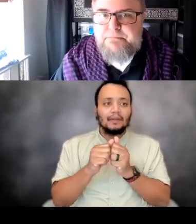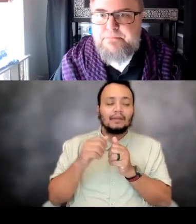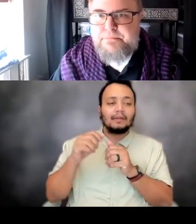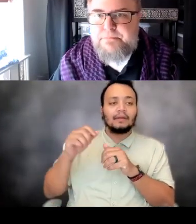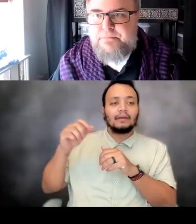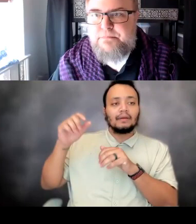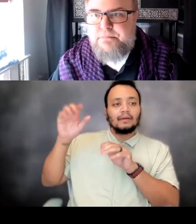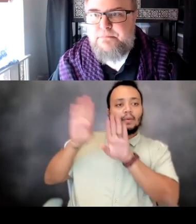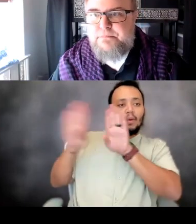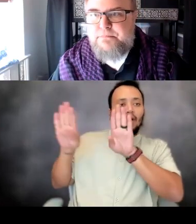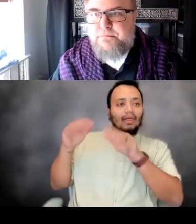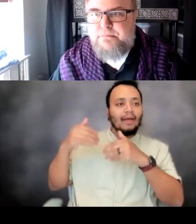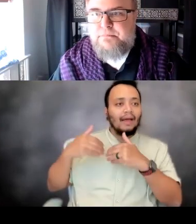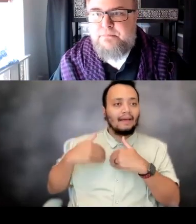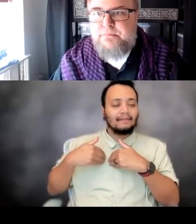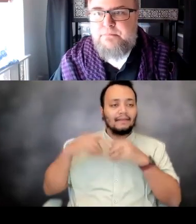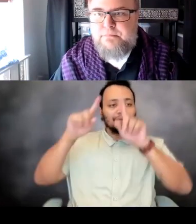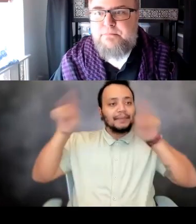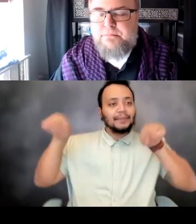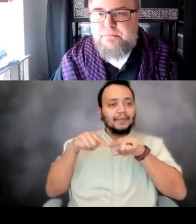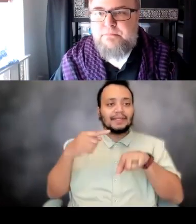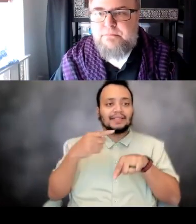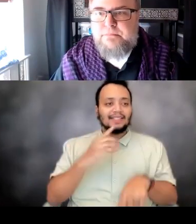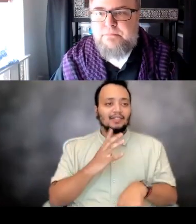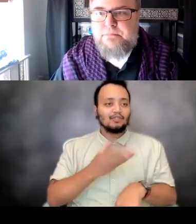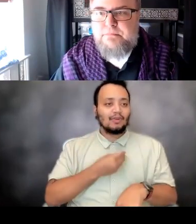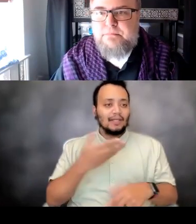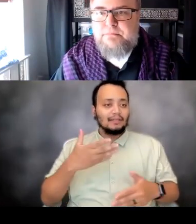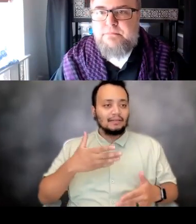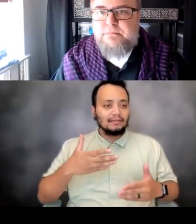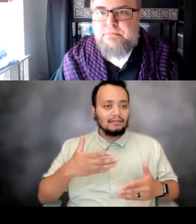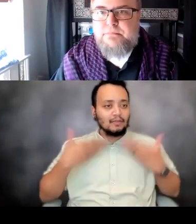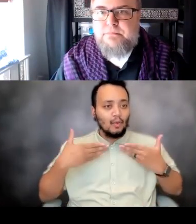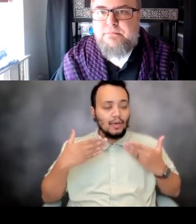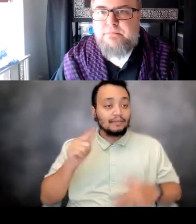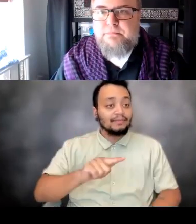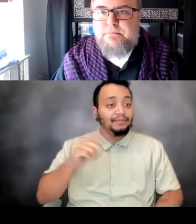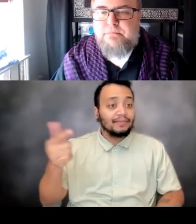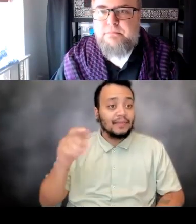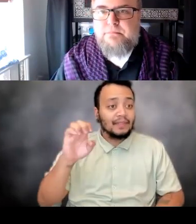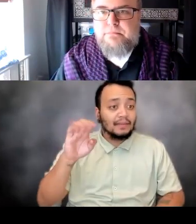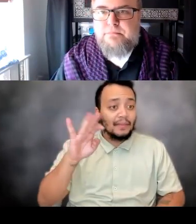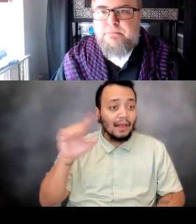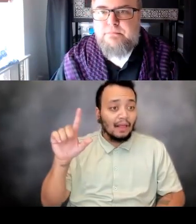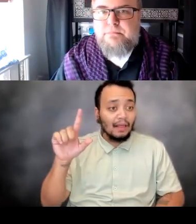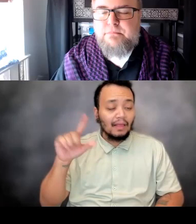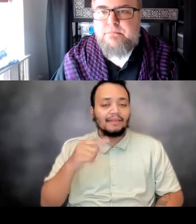Yeah, hey everyone, I'm Emil Rudicell. I use they/them pronouns. I'm a Project Coordinator with FORGE.